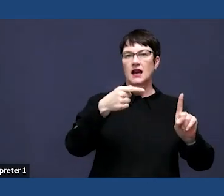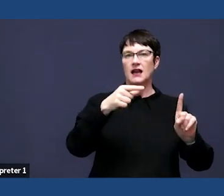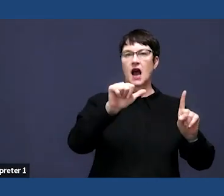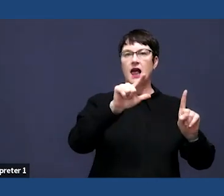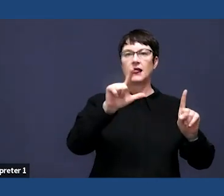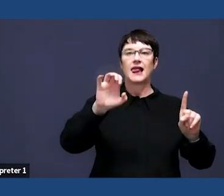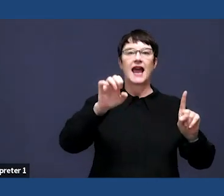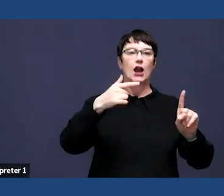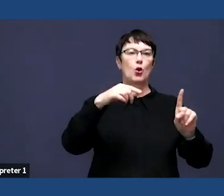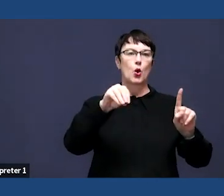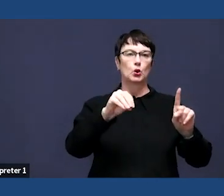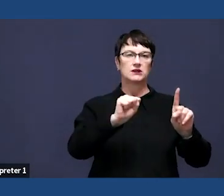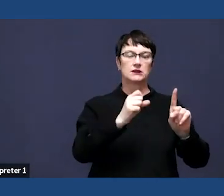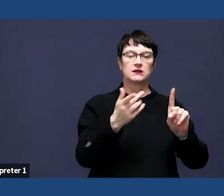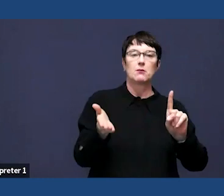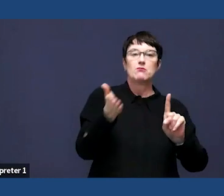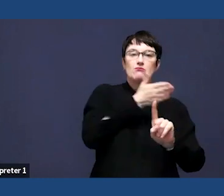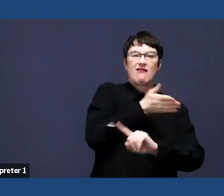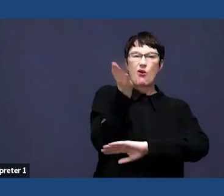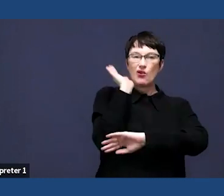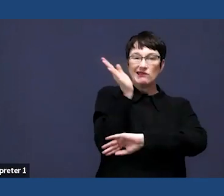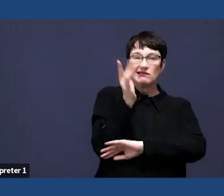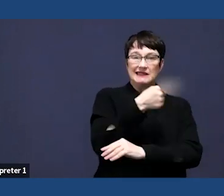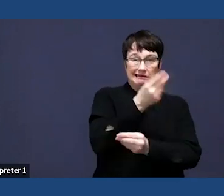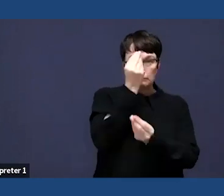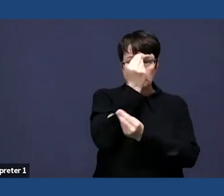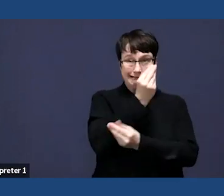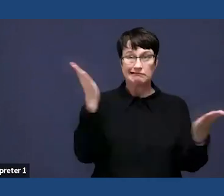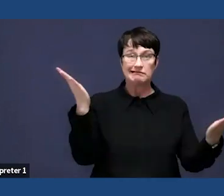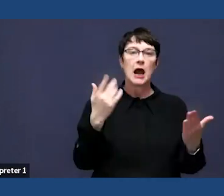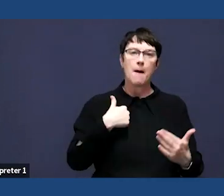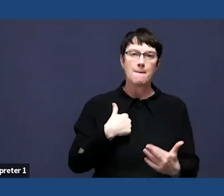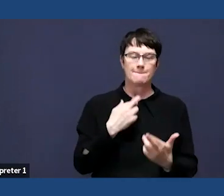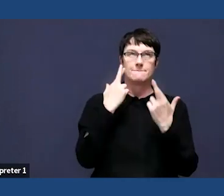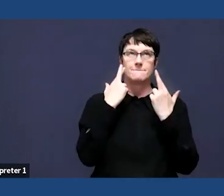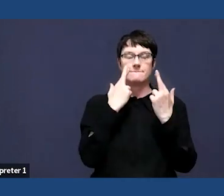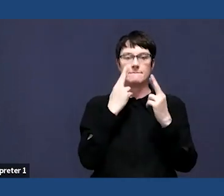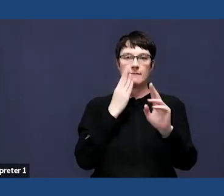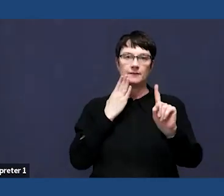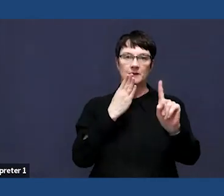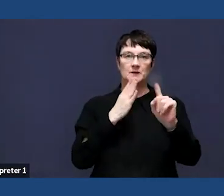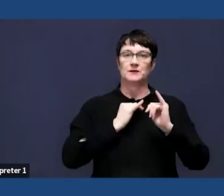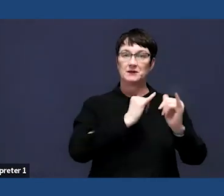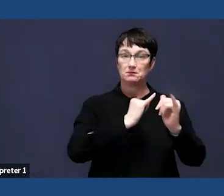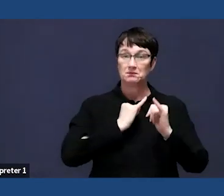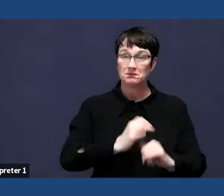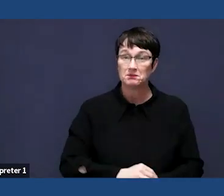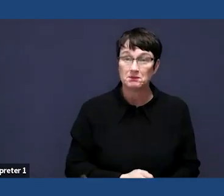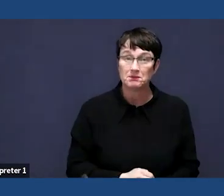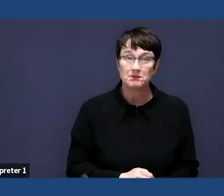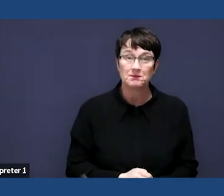Global ageing should be embraced as an achievement, for people are living longer.